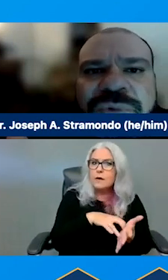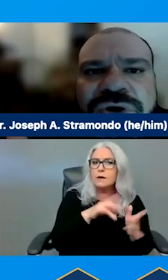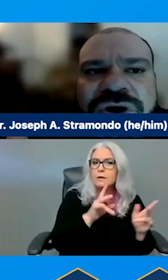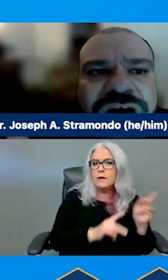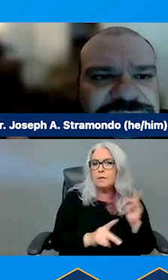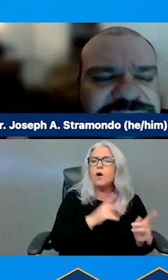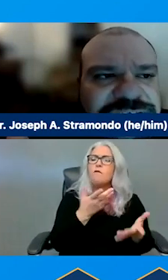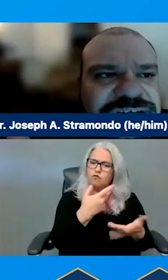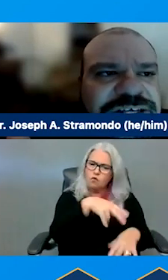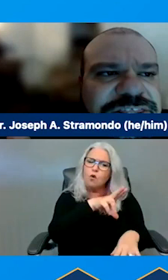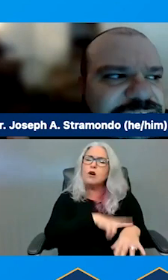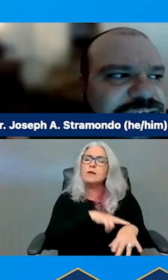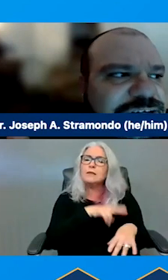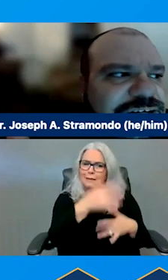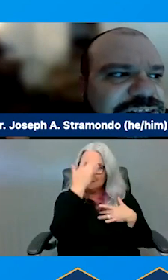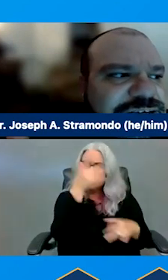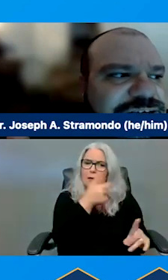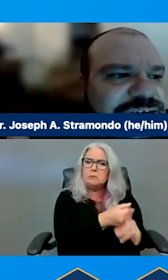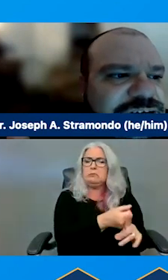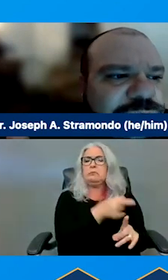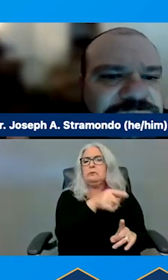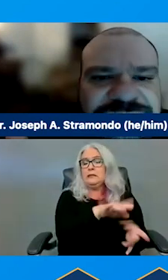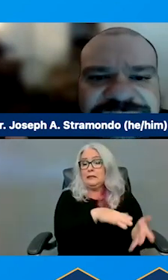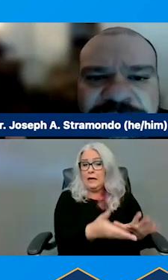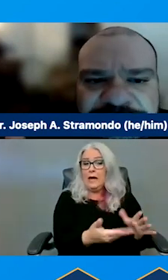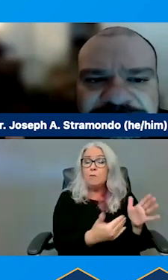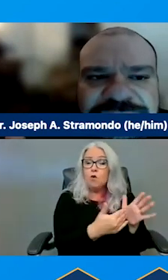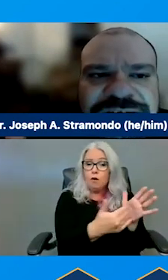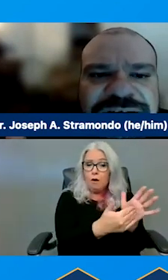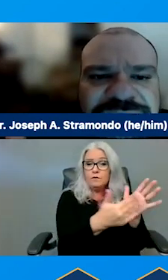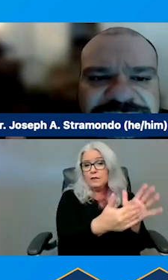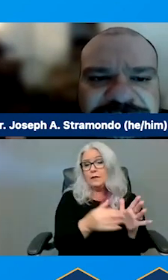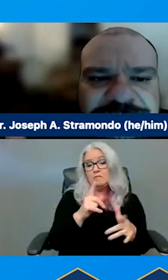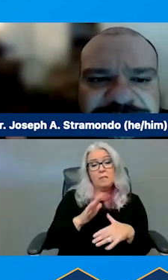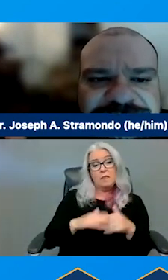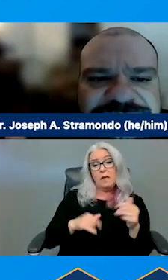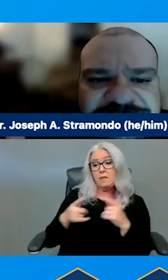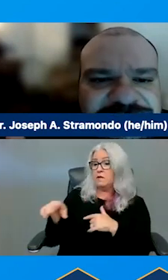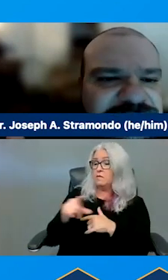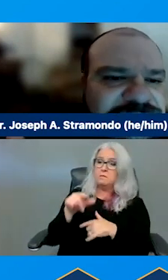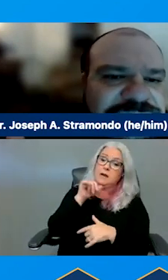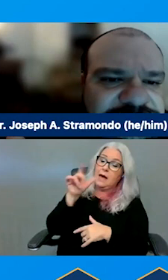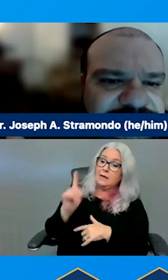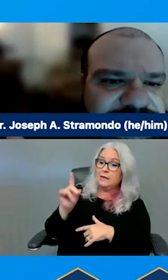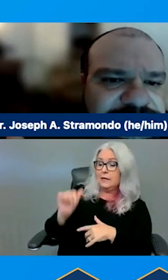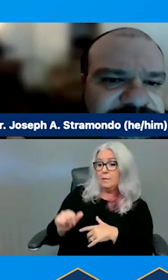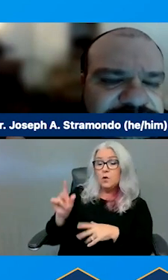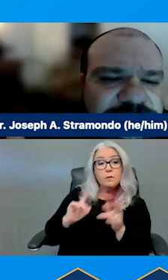sick and die more often than these robust, healthy, nondisabled folks. This can't